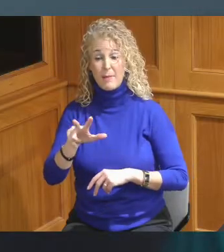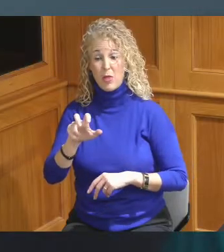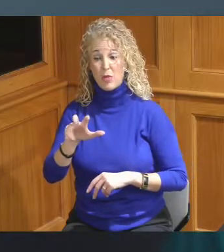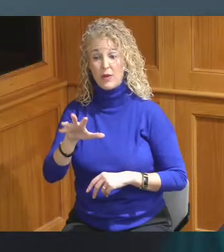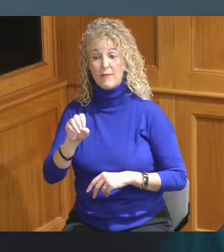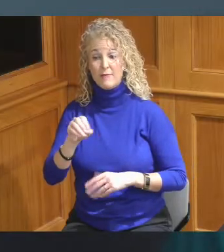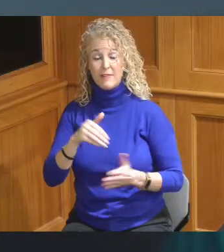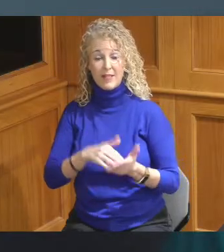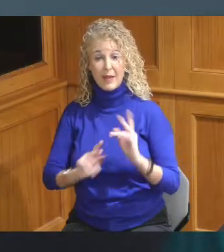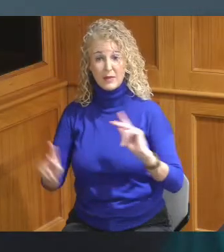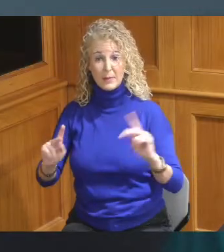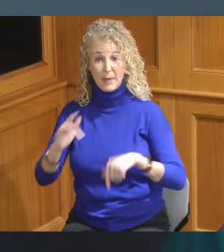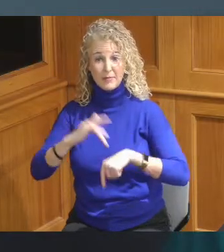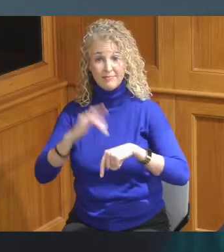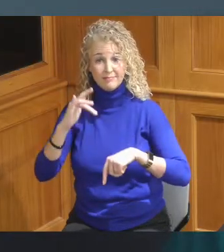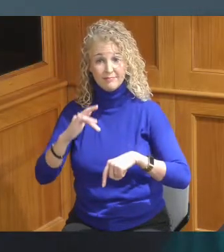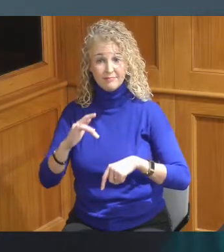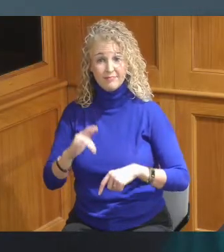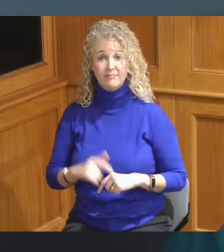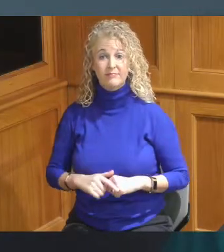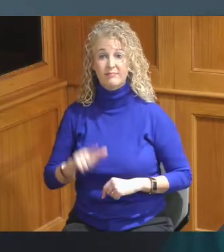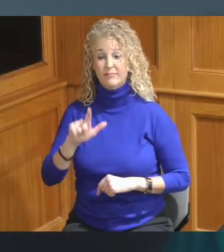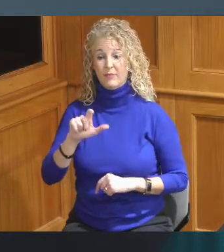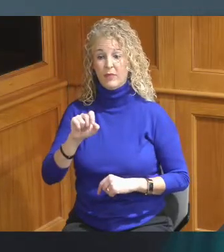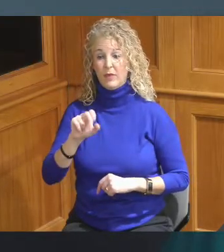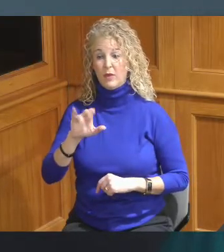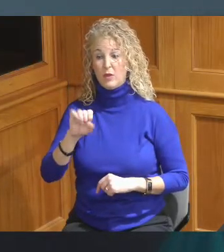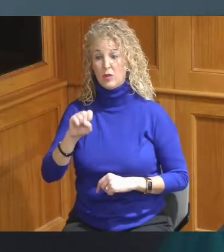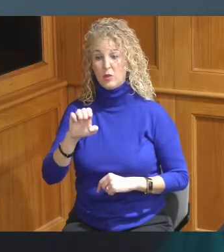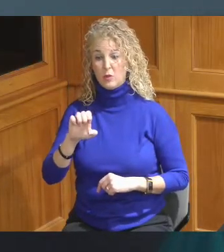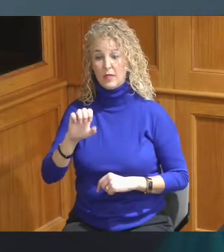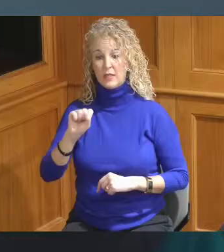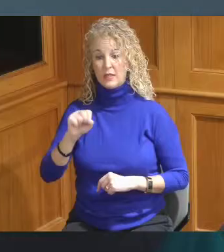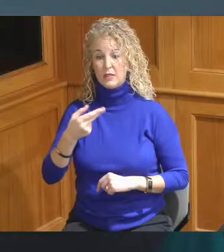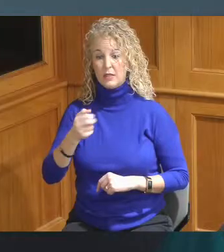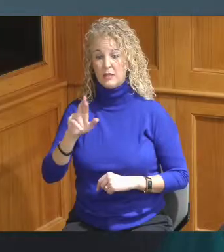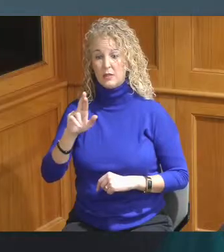through there. You could go Louise Sharpshire when we sing that song, We Shall Overcome. you